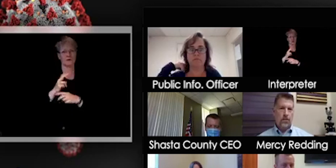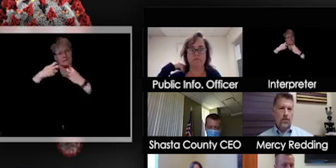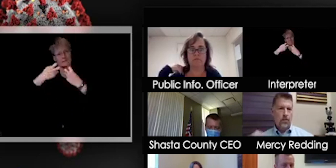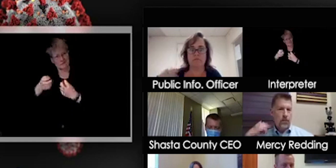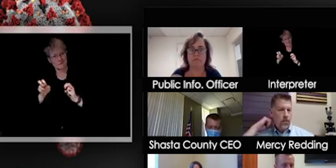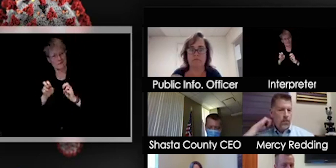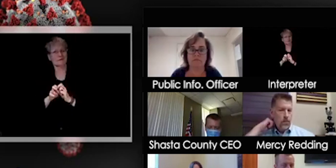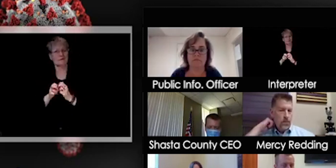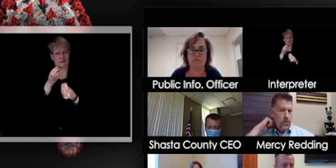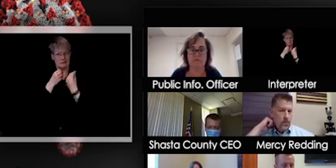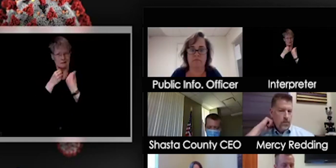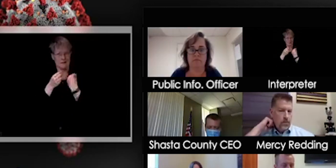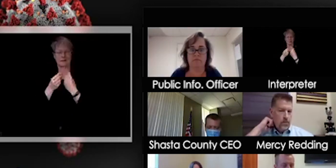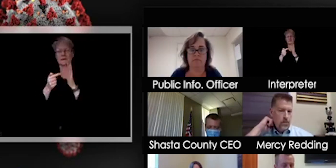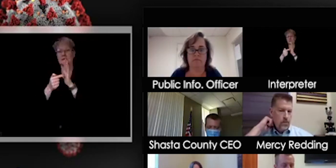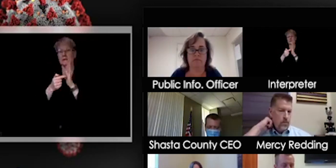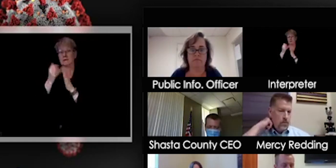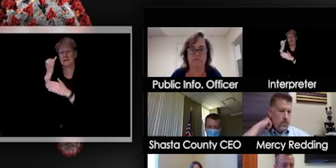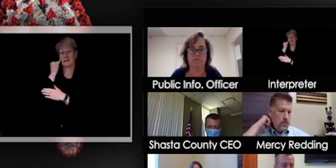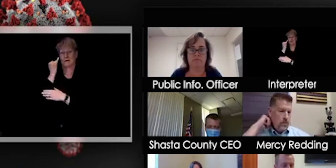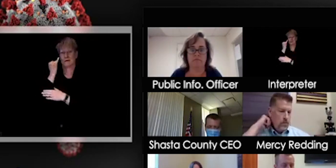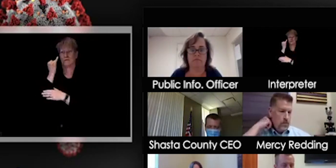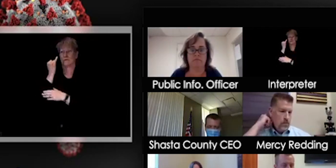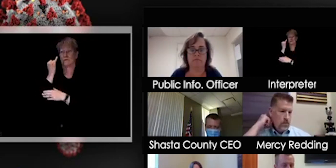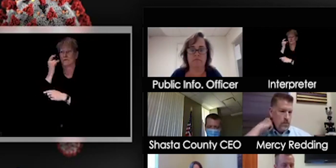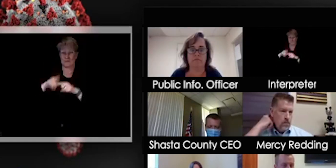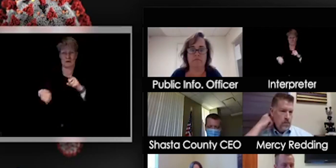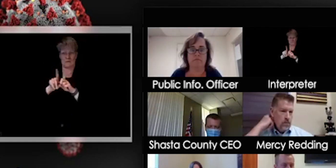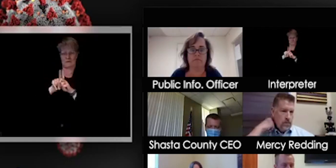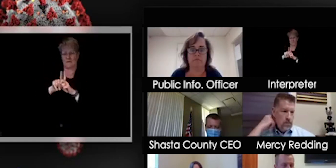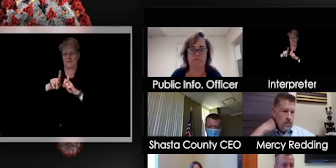distance and you're sitting down with somebody and you're within six feet then when your